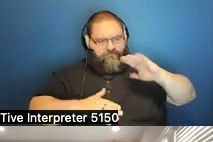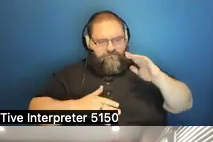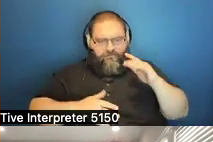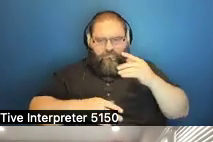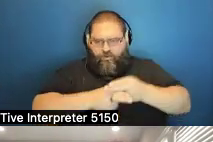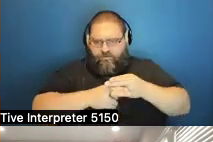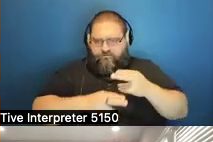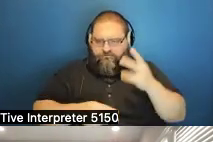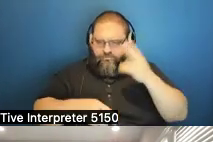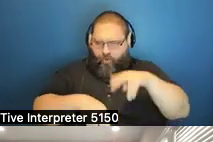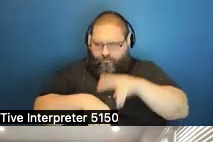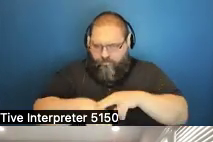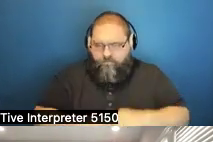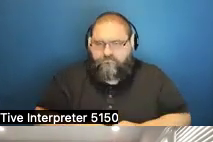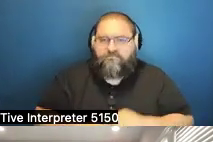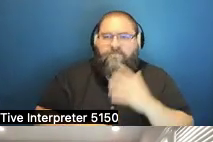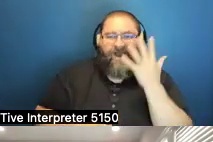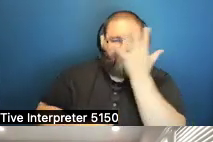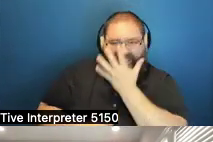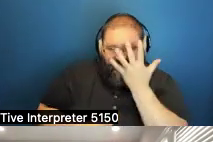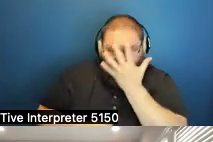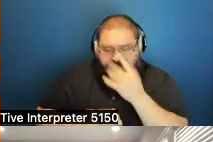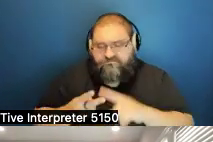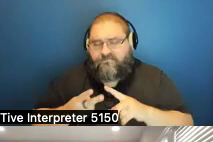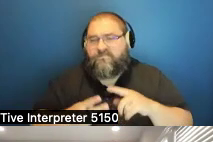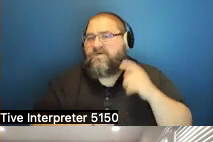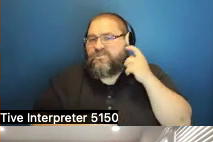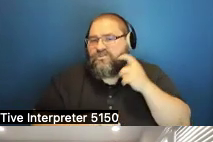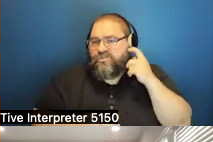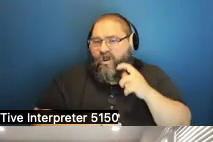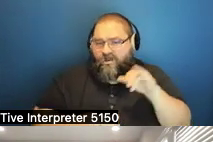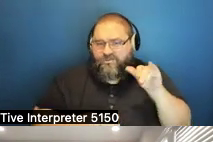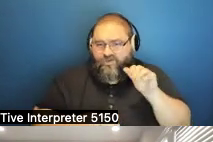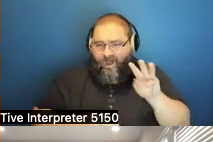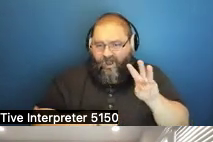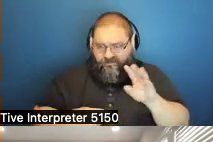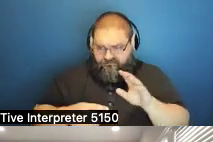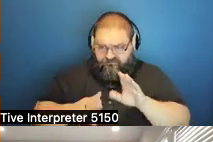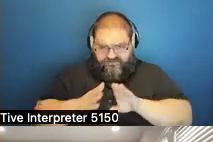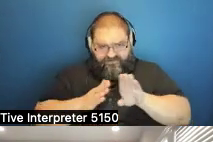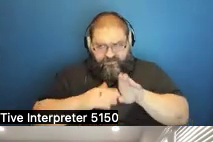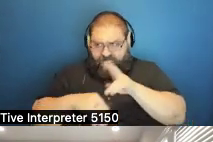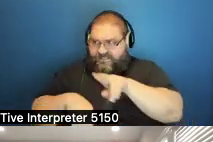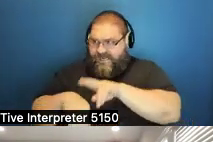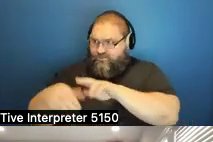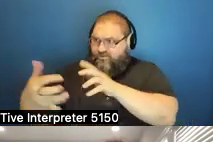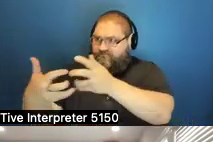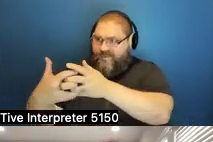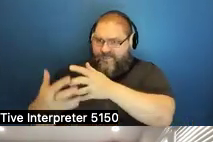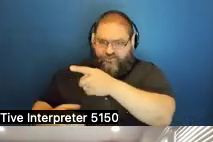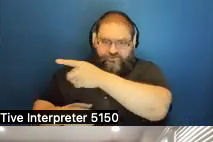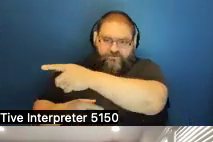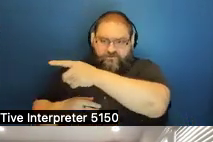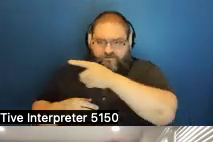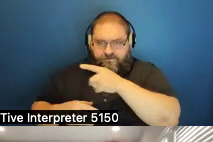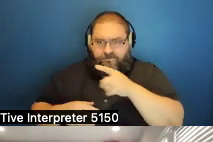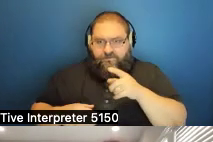19:39:02 So, the basic and job develops exactly the way nature in Kenga, while I say straight